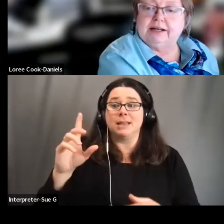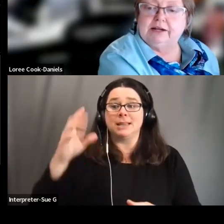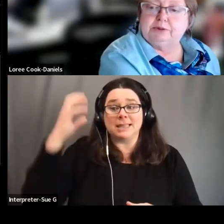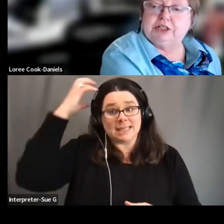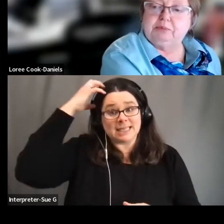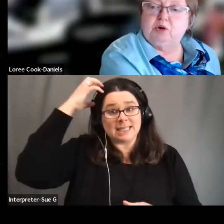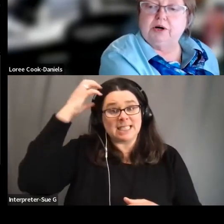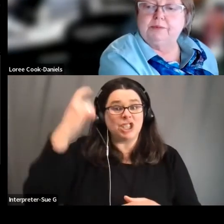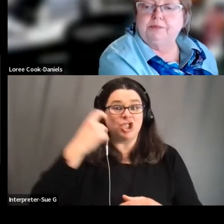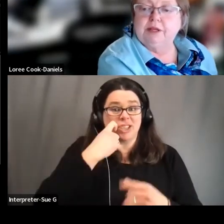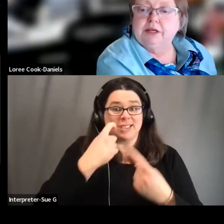that language anymore.